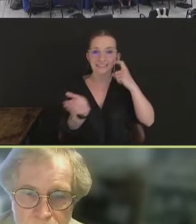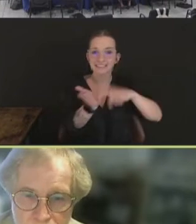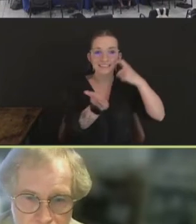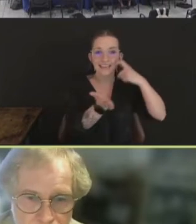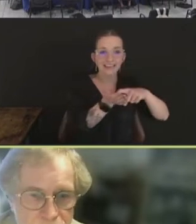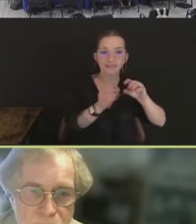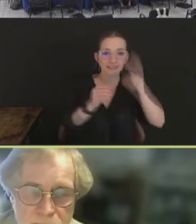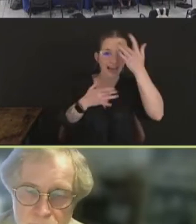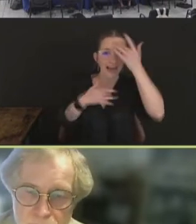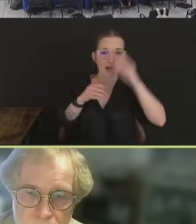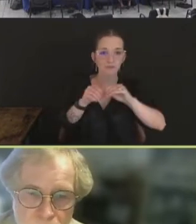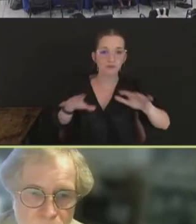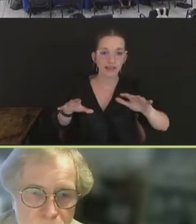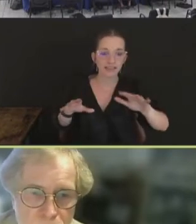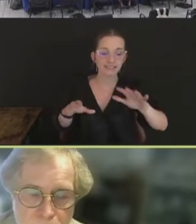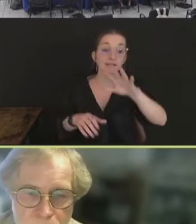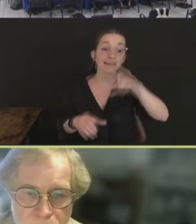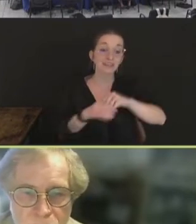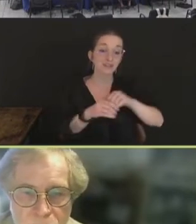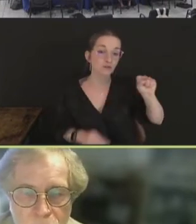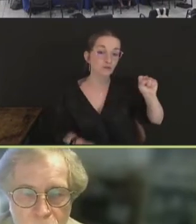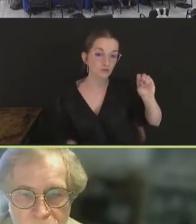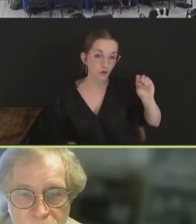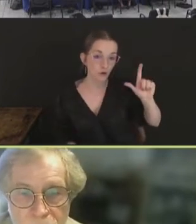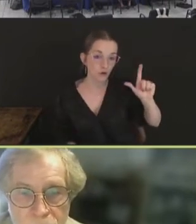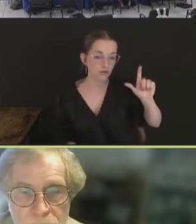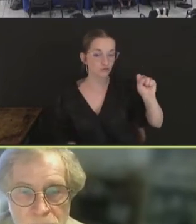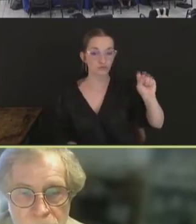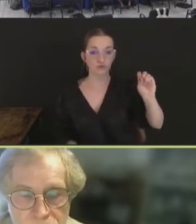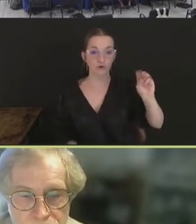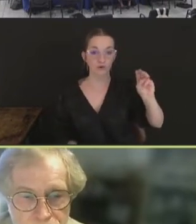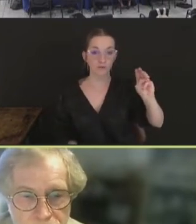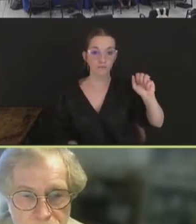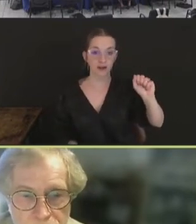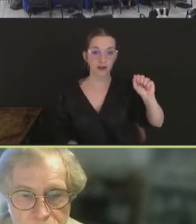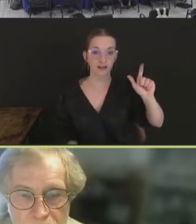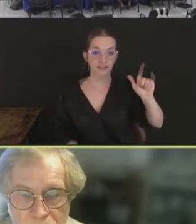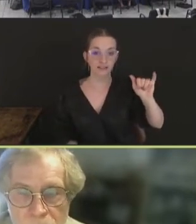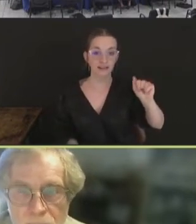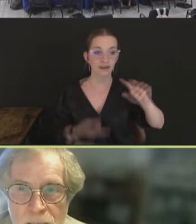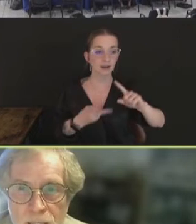it included Somalia, the Democratic Republic of Congo, and Nigeria.